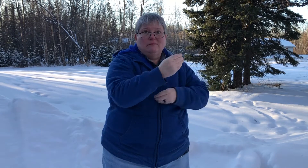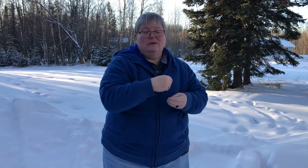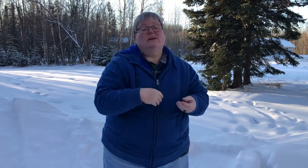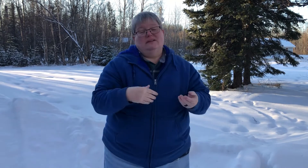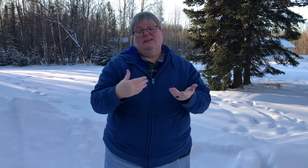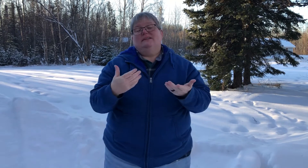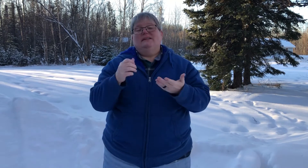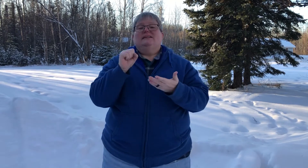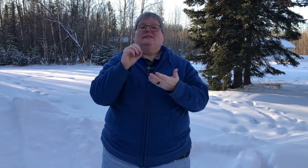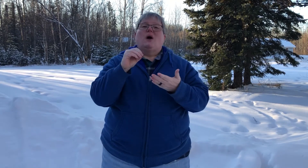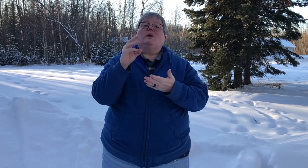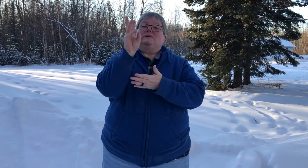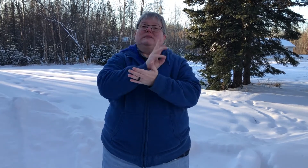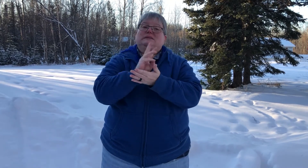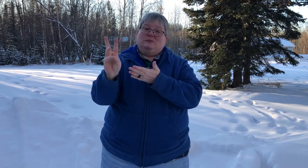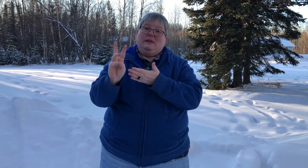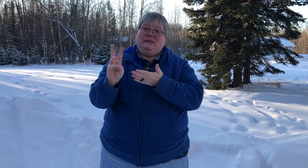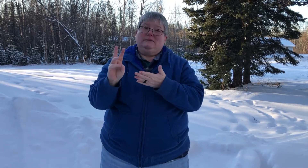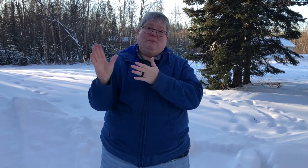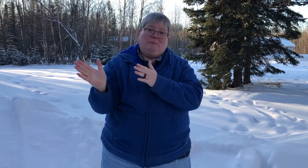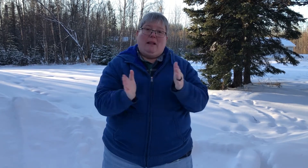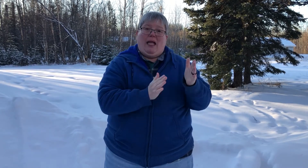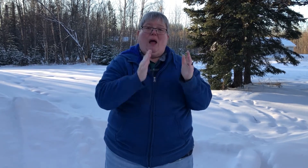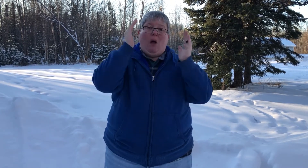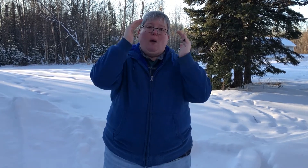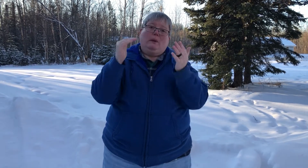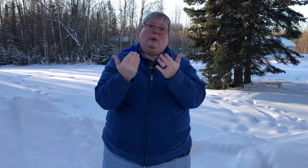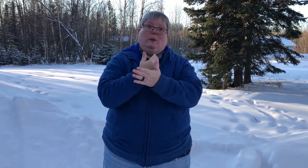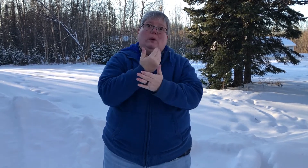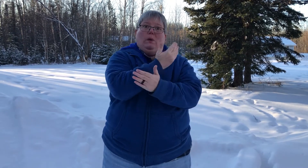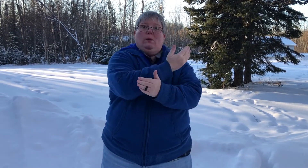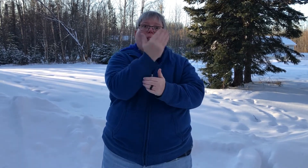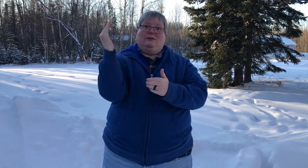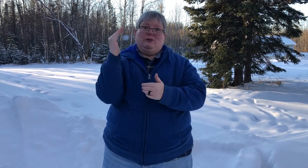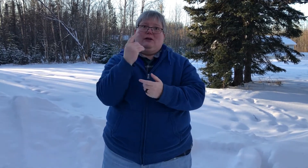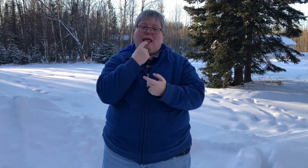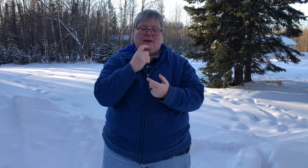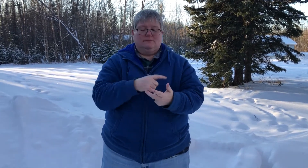for the replacement. So that's six weeks out. That's the plan. Hopefully we'll have new glass.